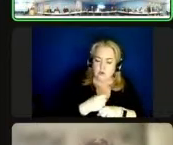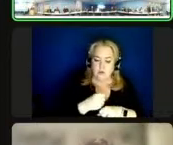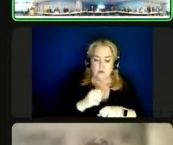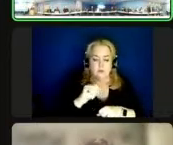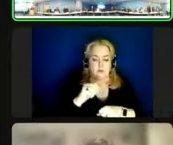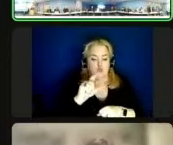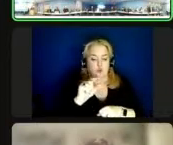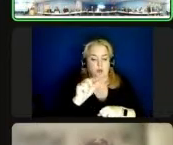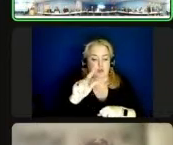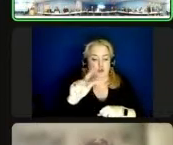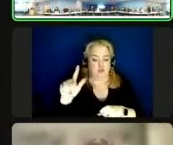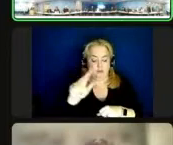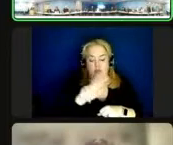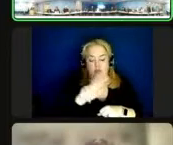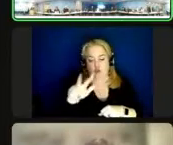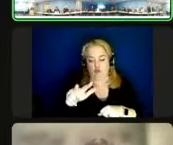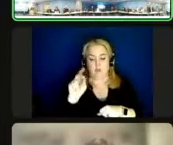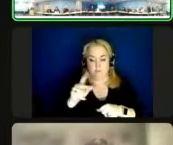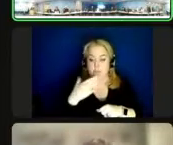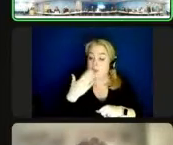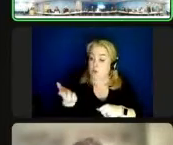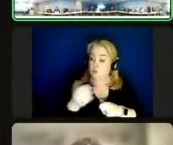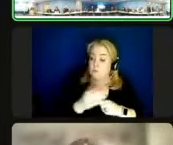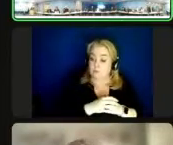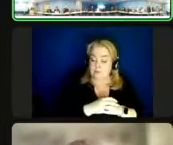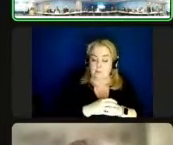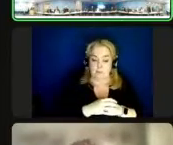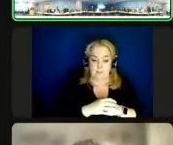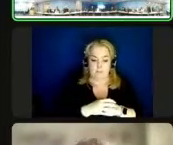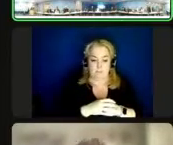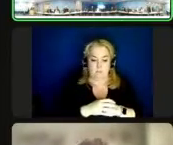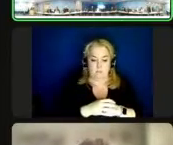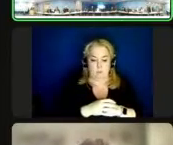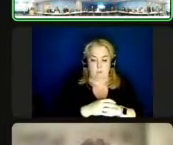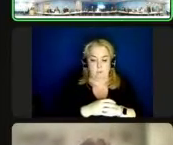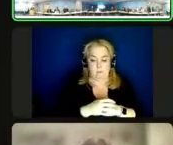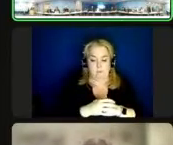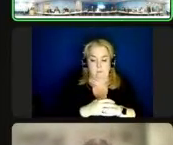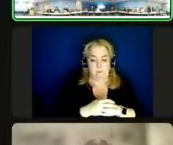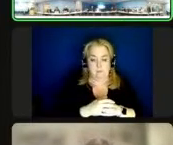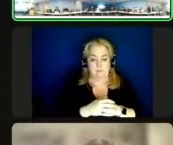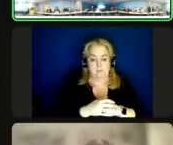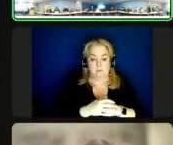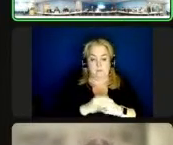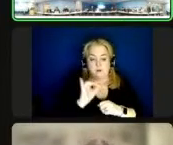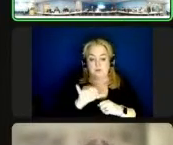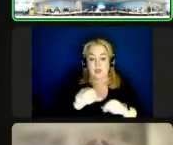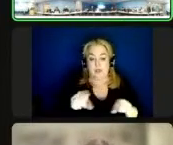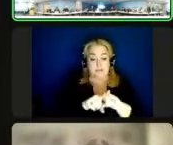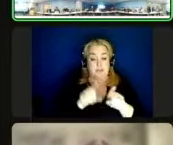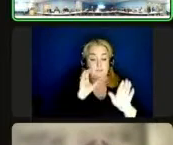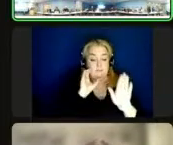YOU'RE DOWN BASED OVER TIME